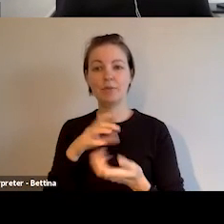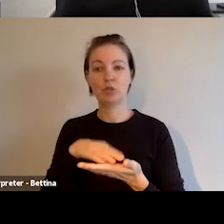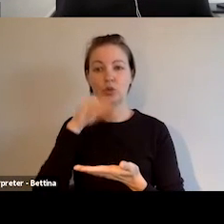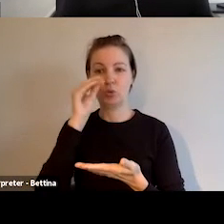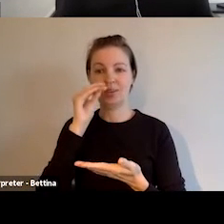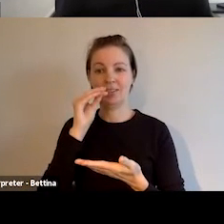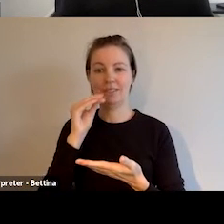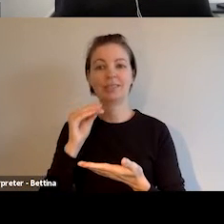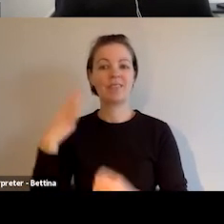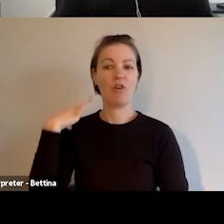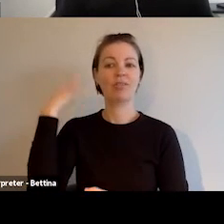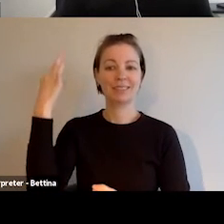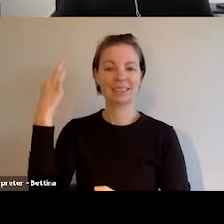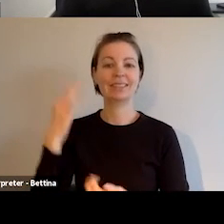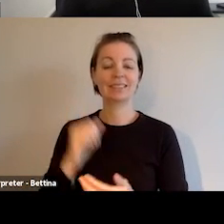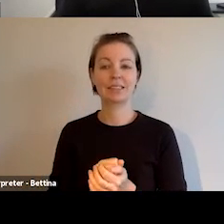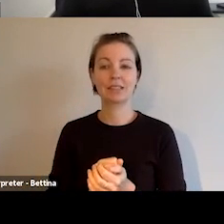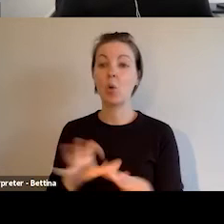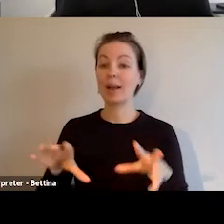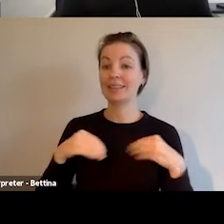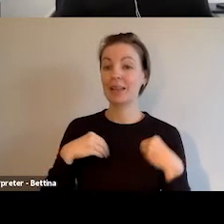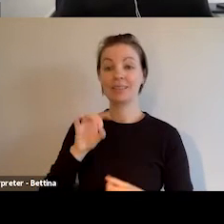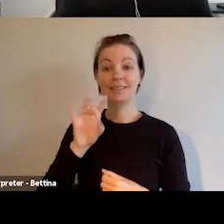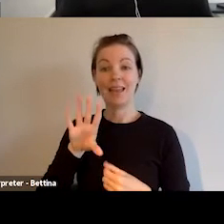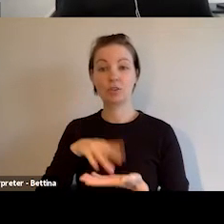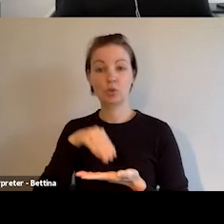We put a call out and accepted 10 students into this program from across